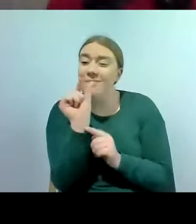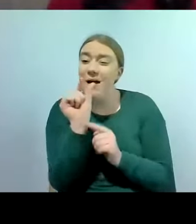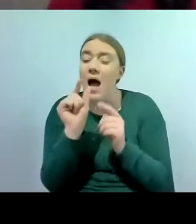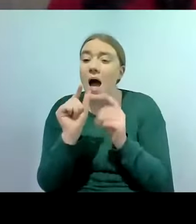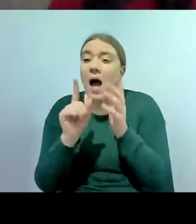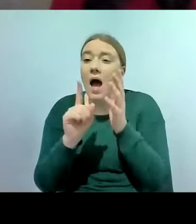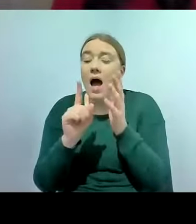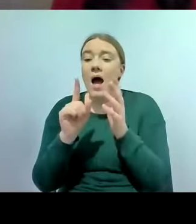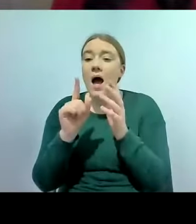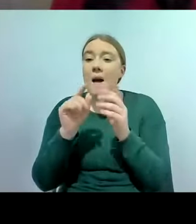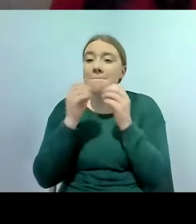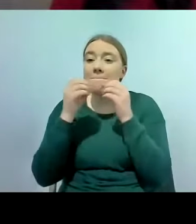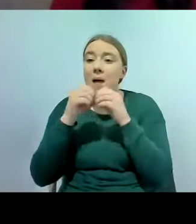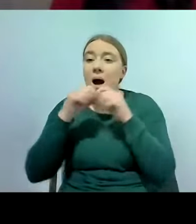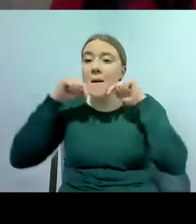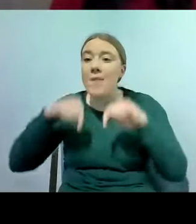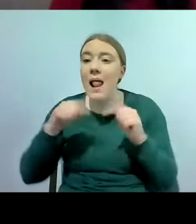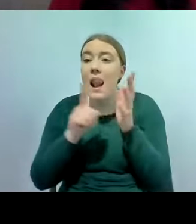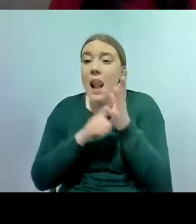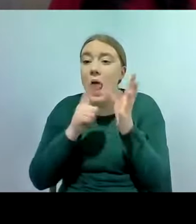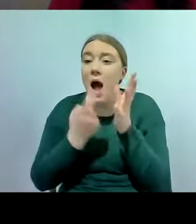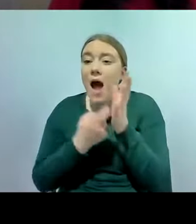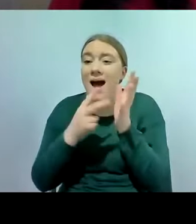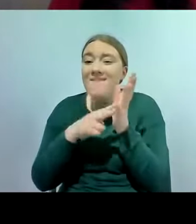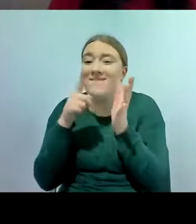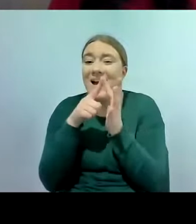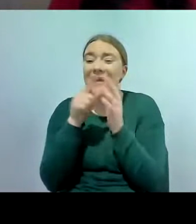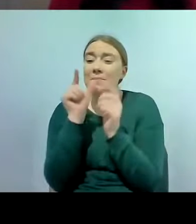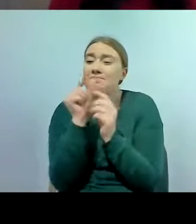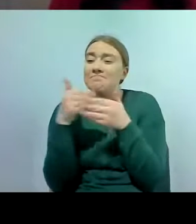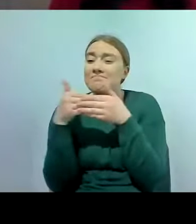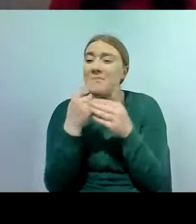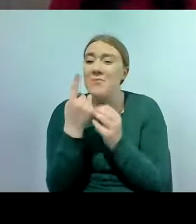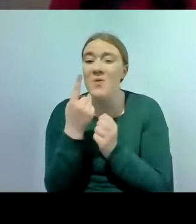great if we could increase the habitat available for them and have more of them in the river